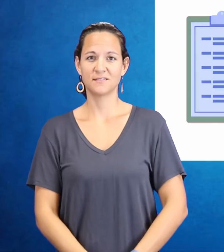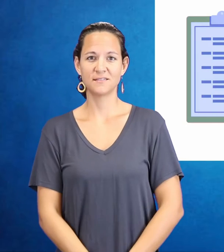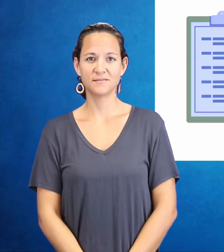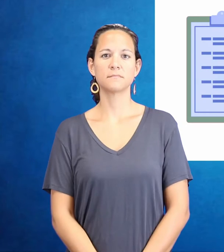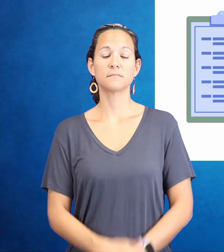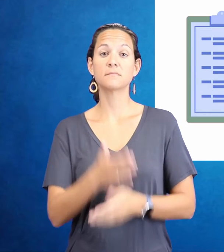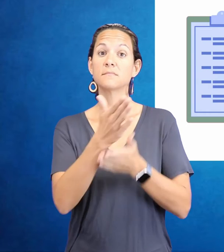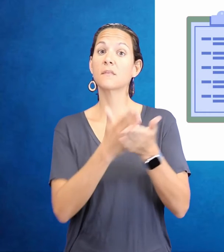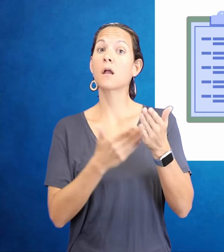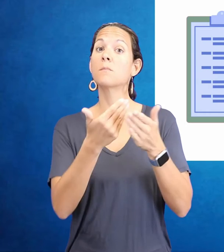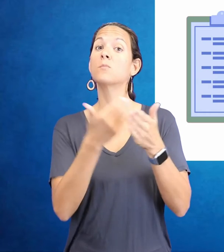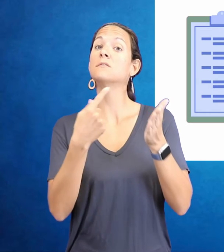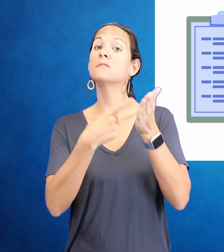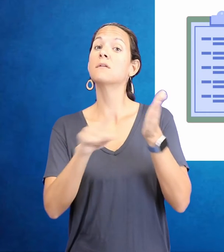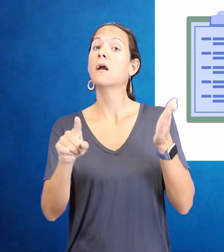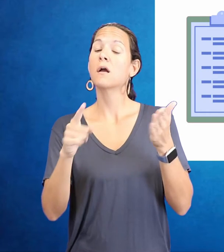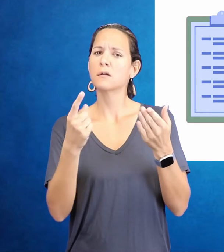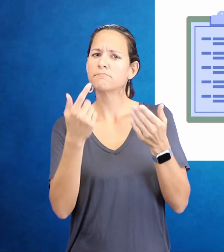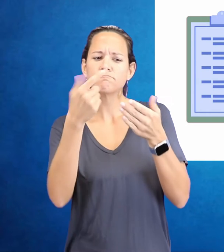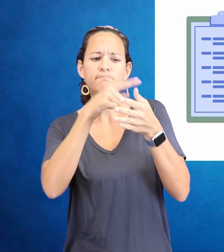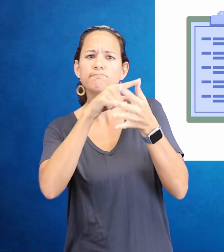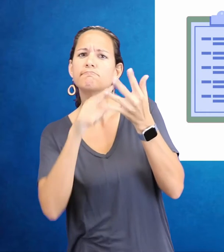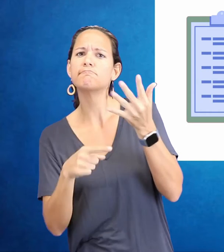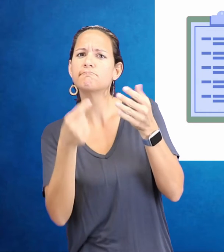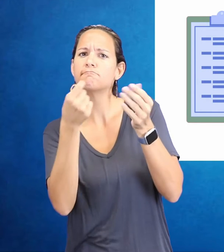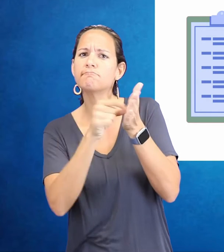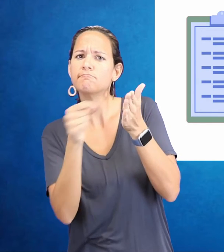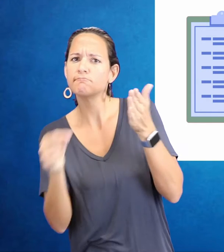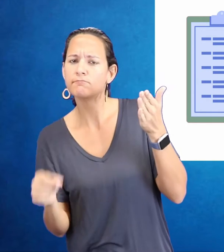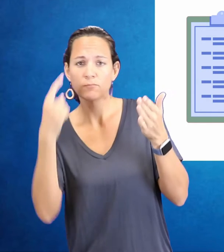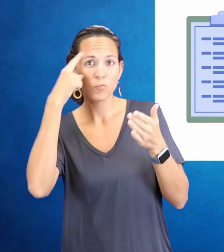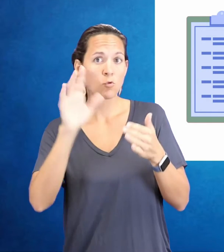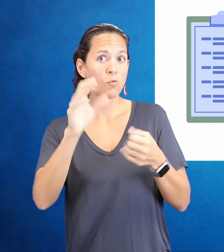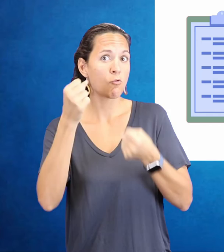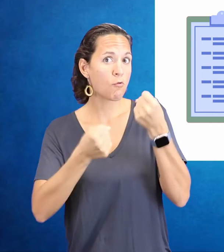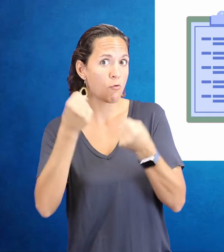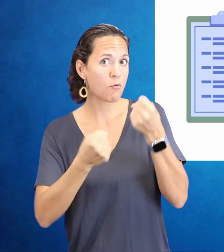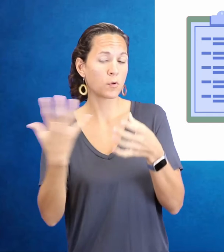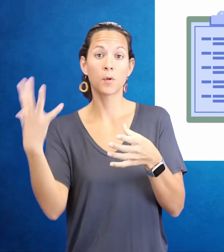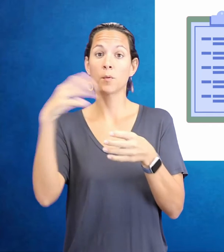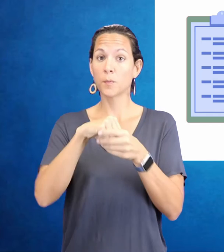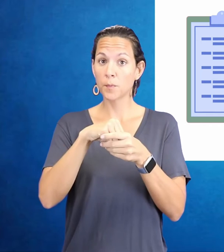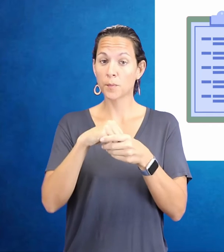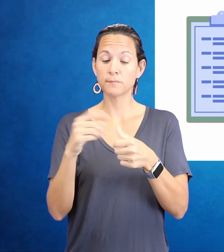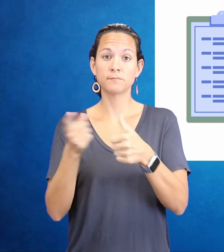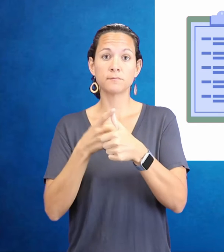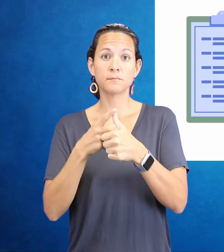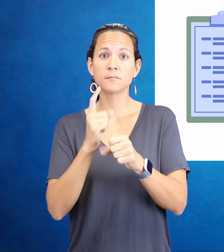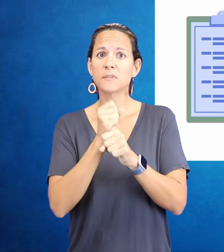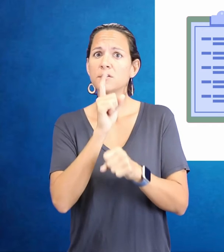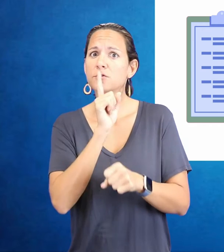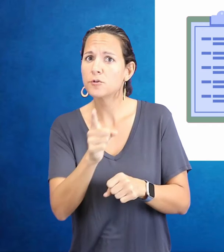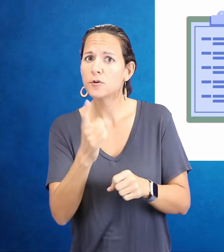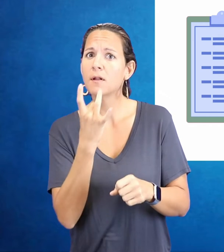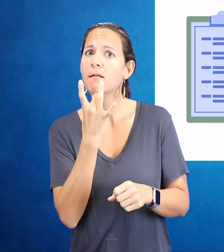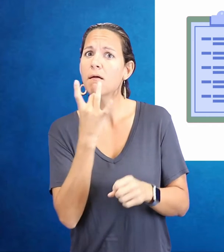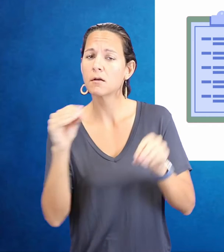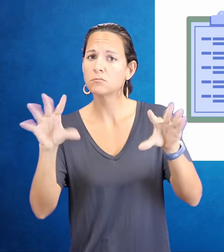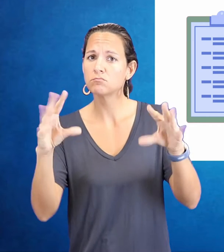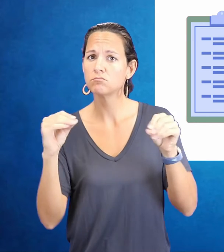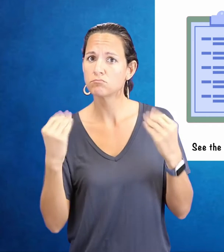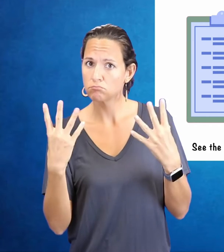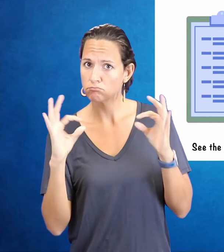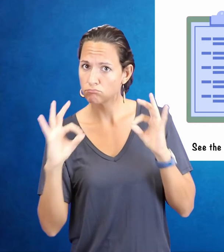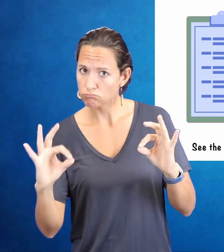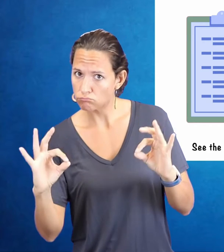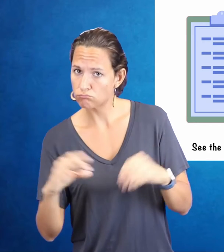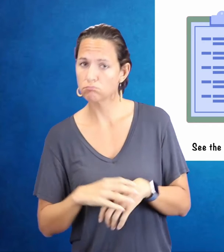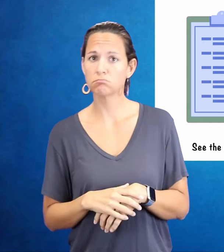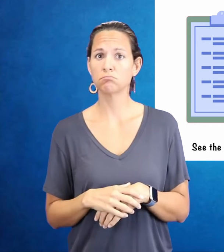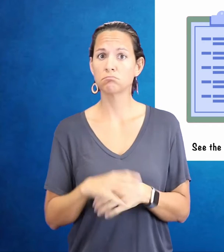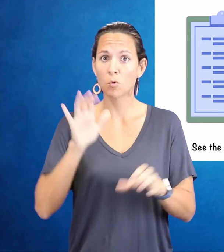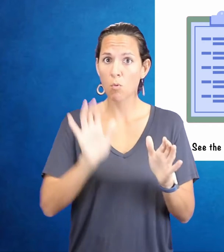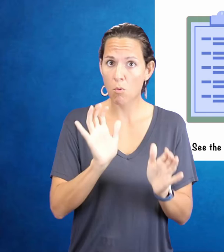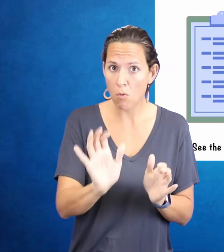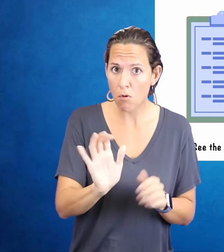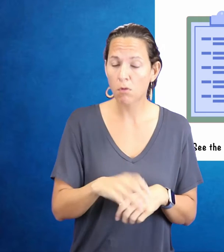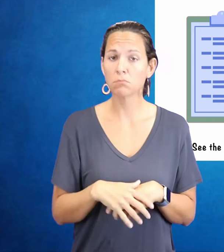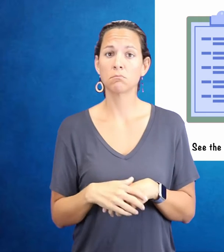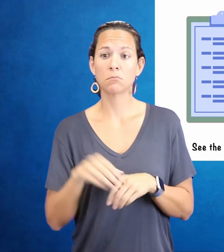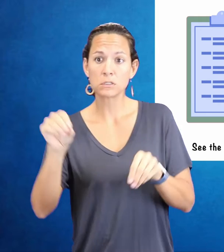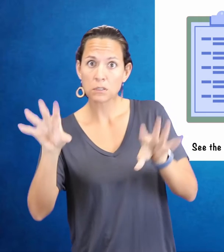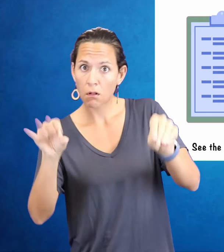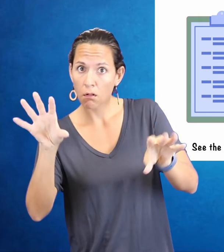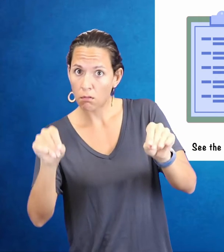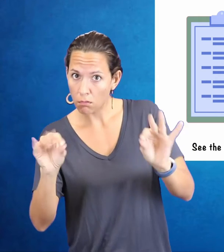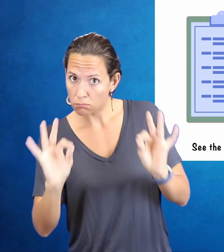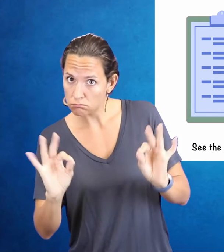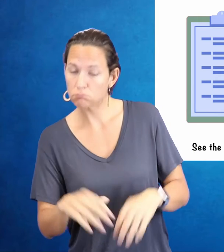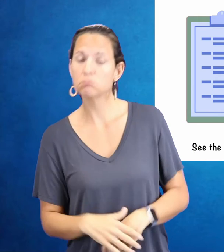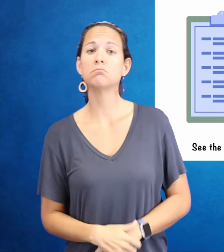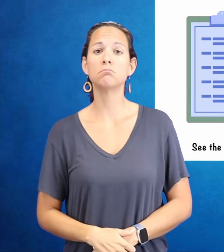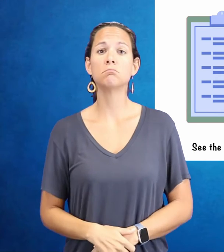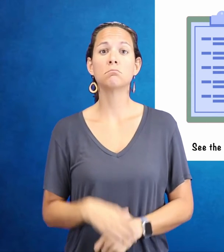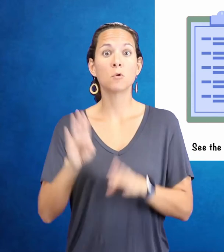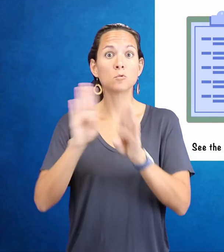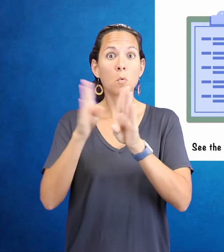Some of the pre-check items include lights, horn, signals work.